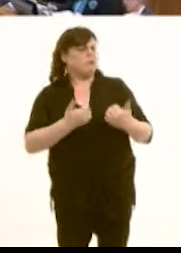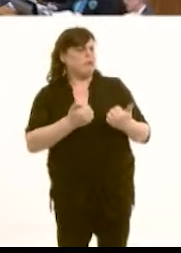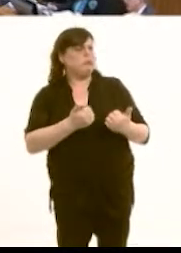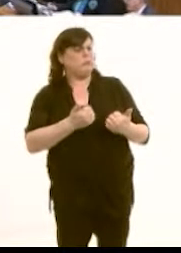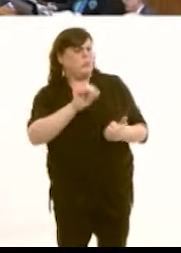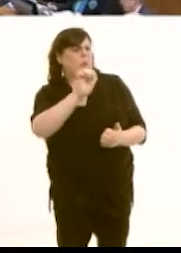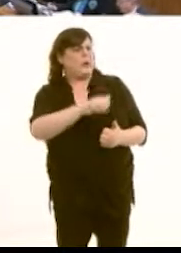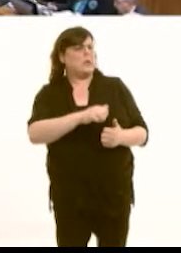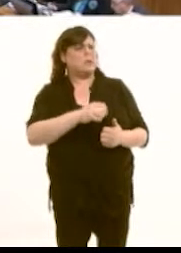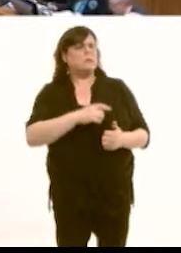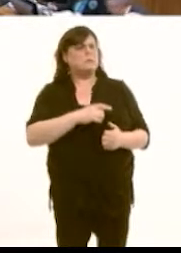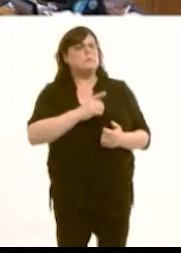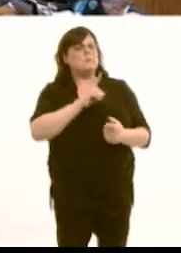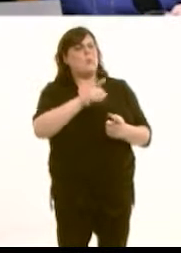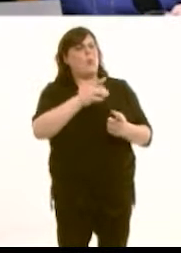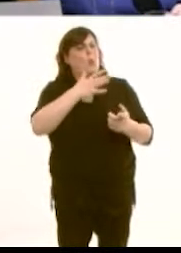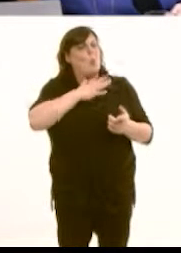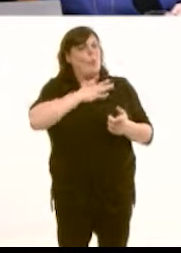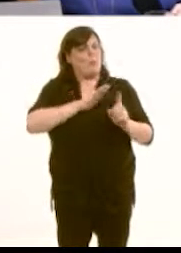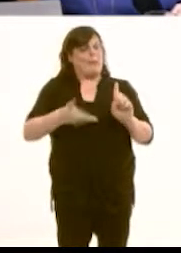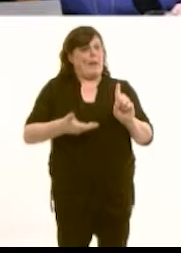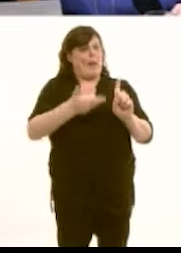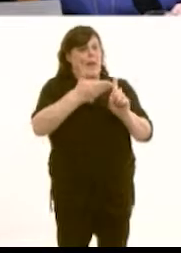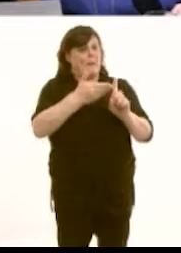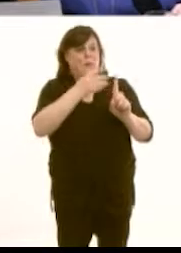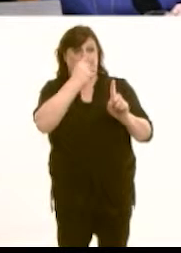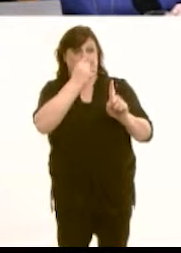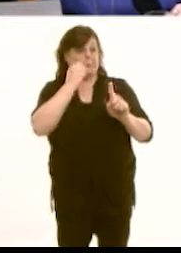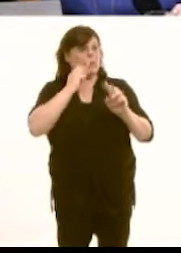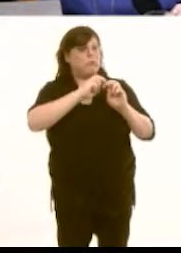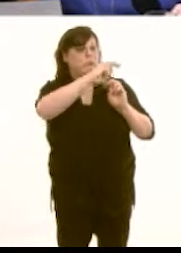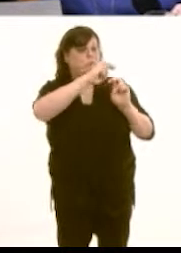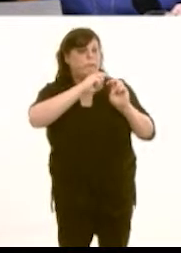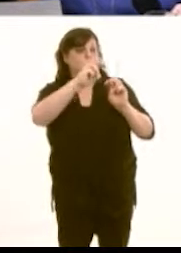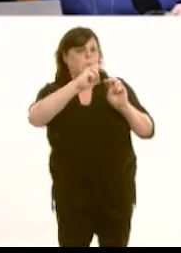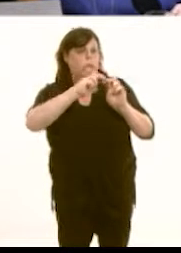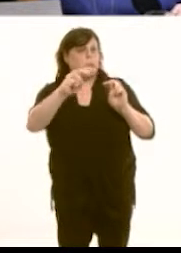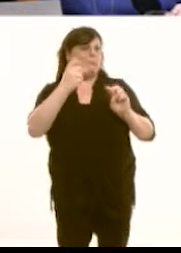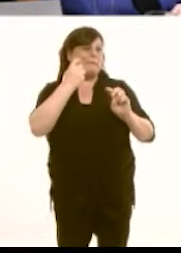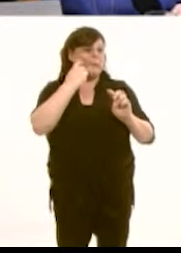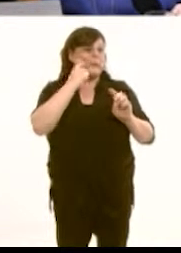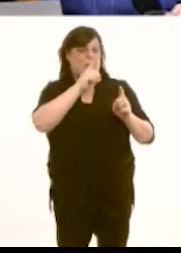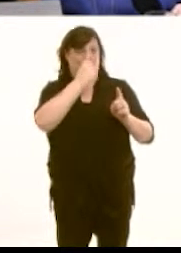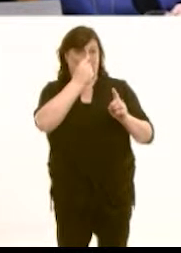The ability to move easily around the region in order to access employment is clearly important.